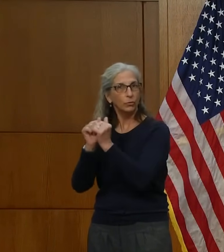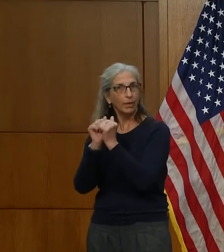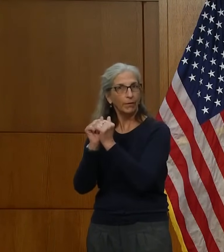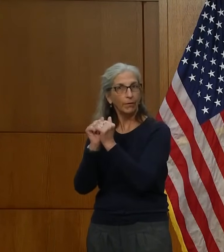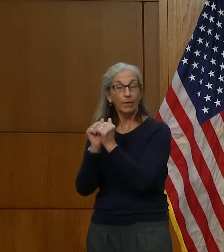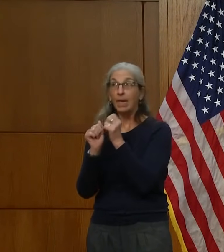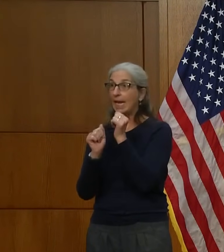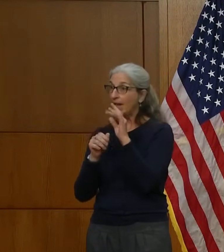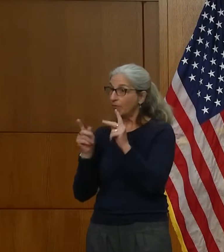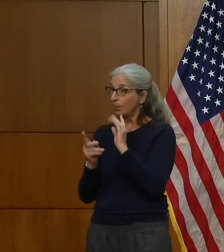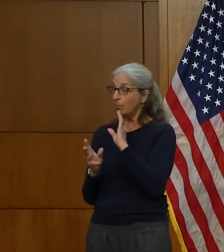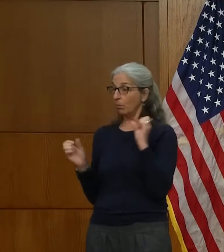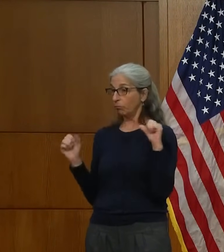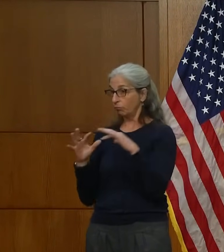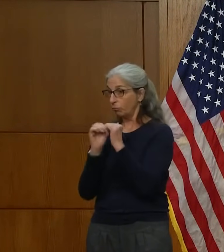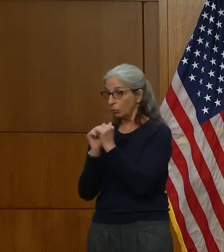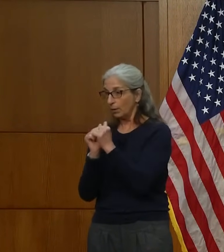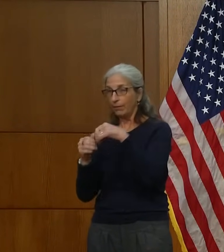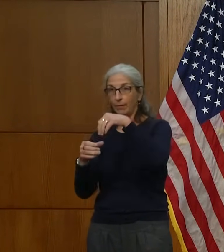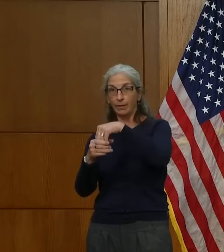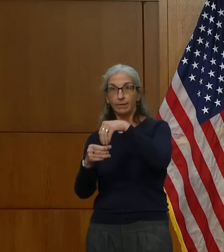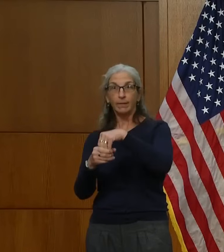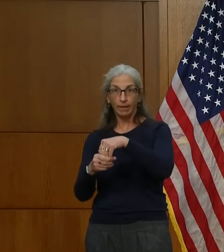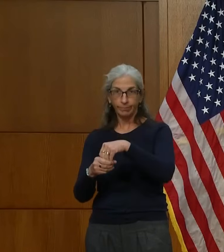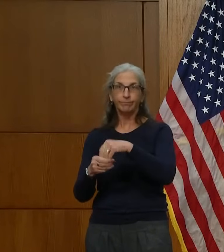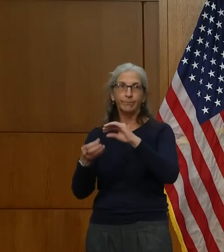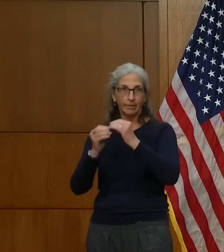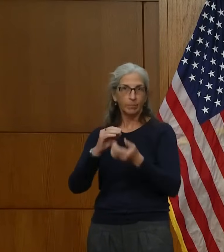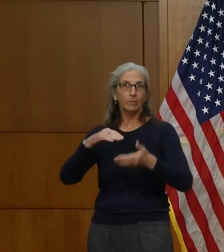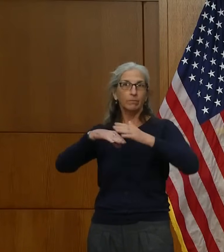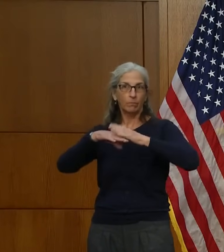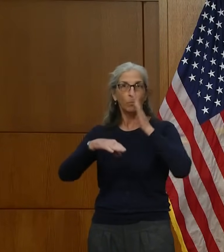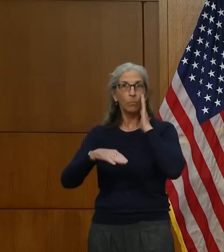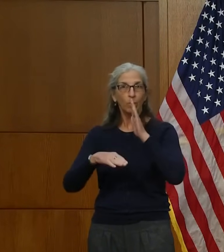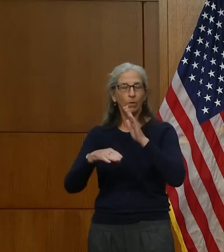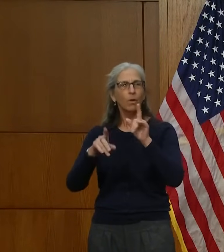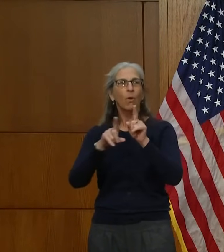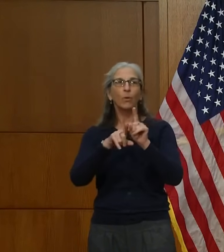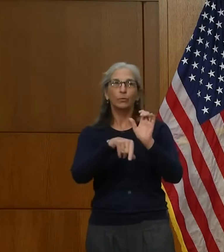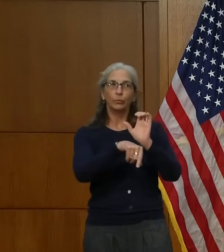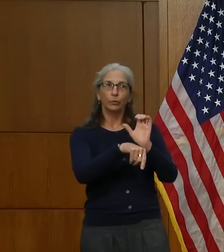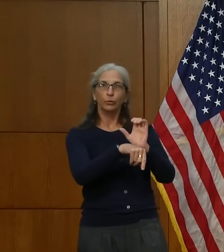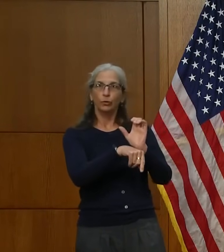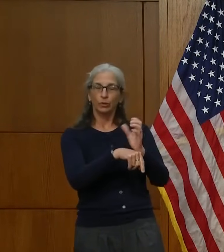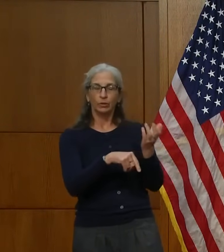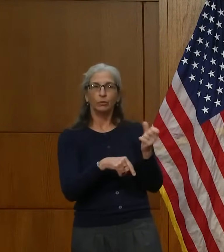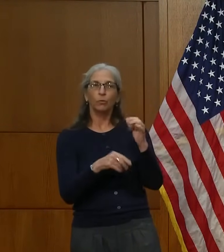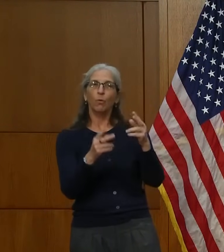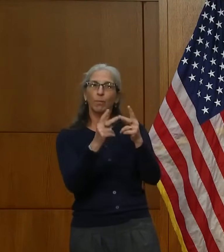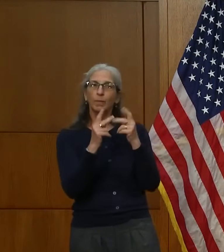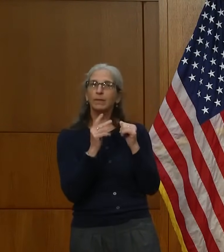WHERE PEOPLE ARE GATHERING IN IN LARGE GATHERINGS, ESPECIALLY INDOORS, AND THEY'RE ALSO